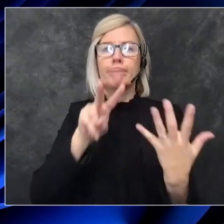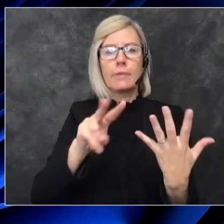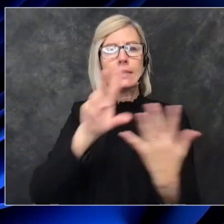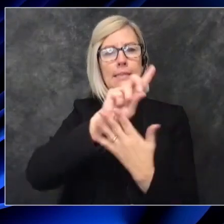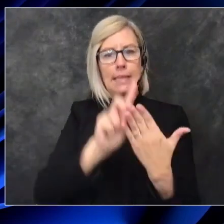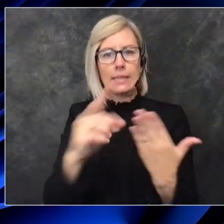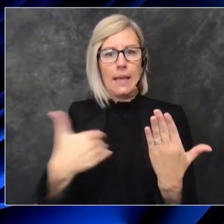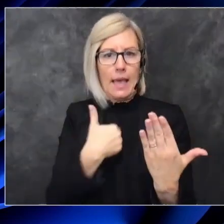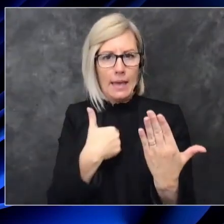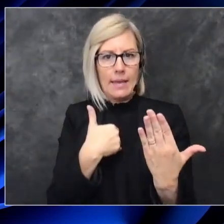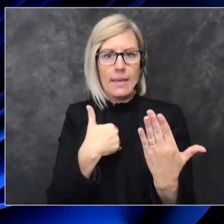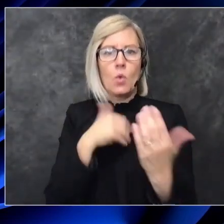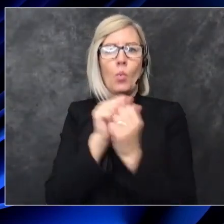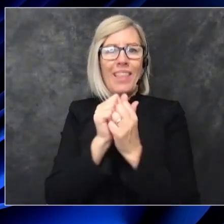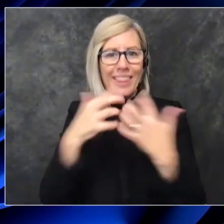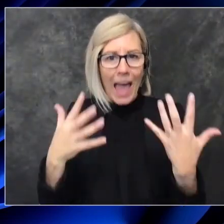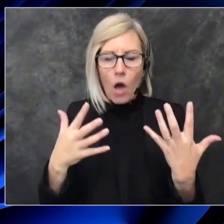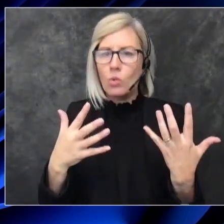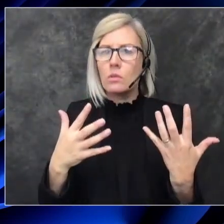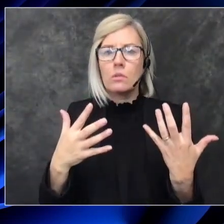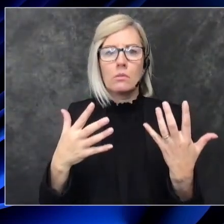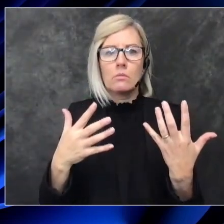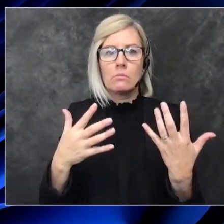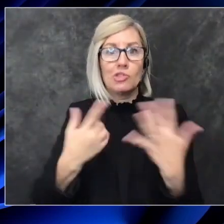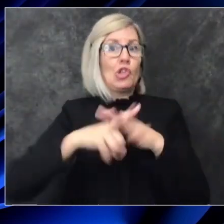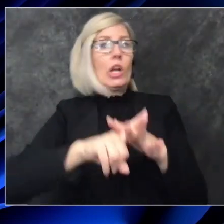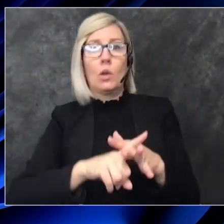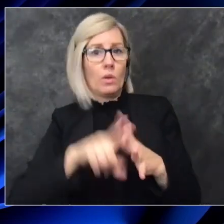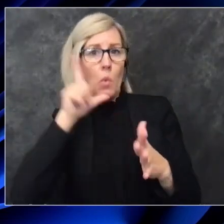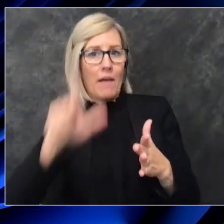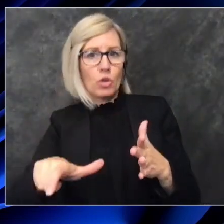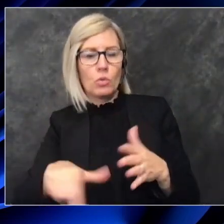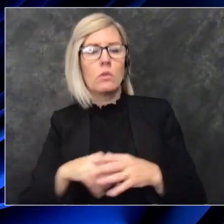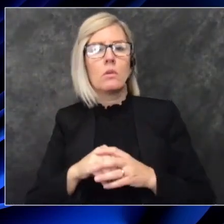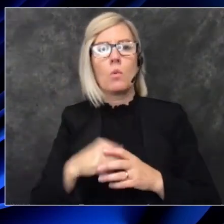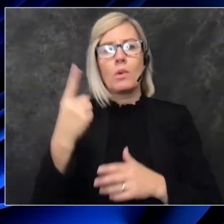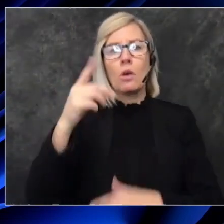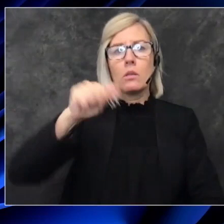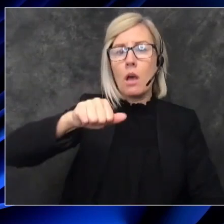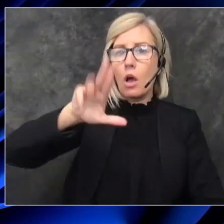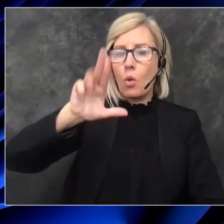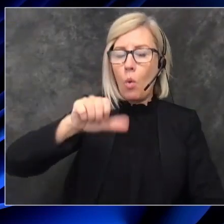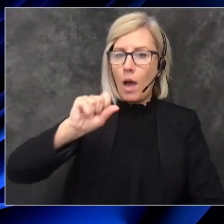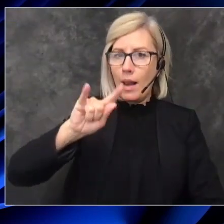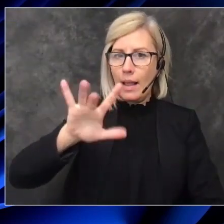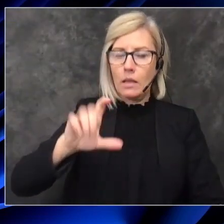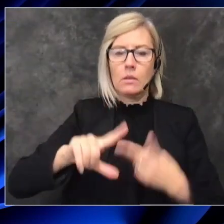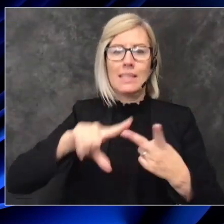actually starting one is called aquatic. One is desert one is called dusk and the